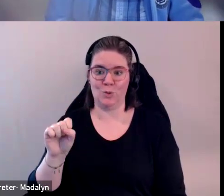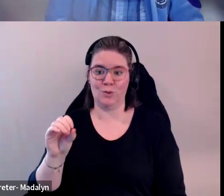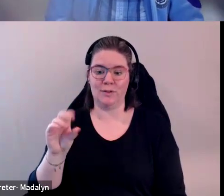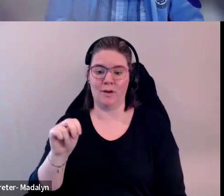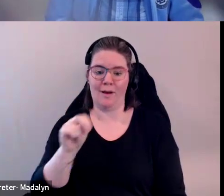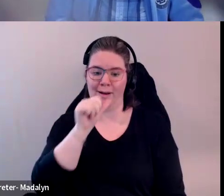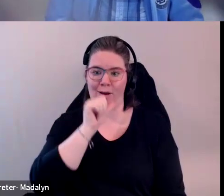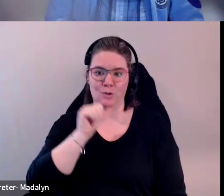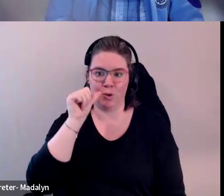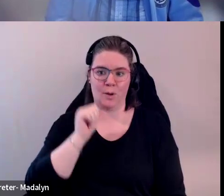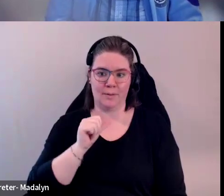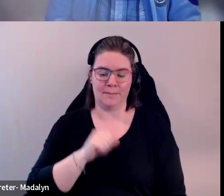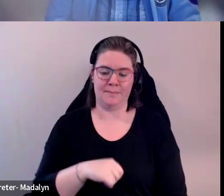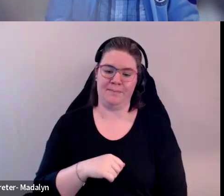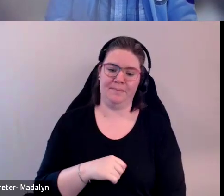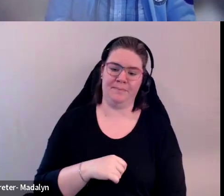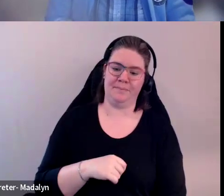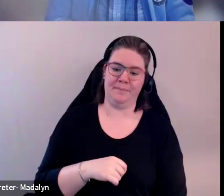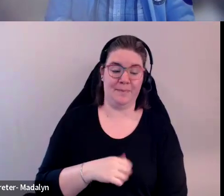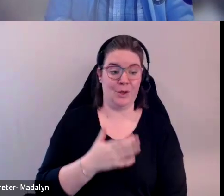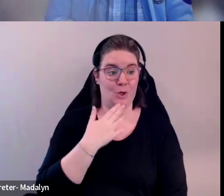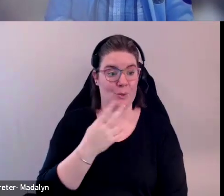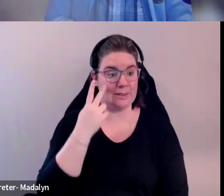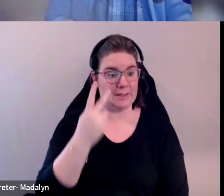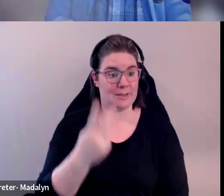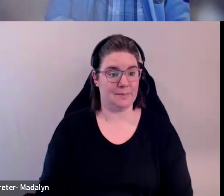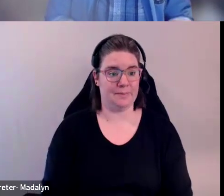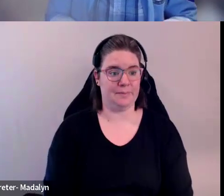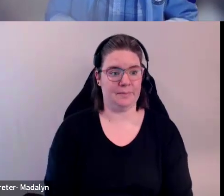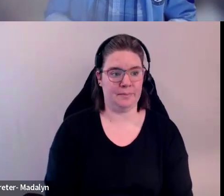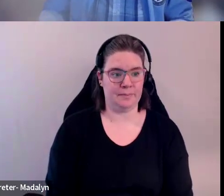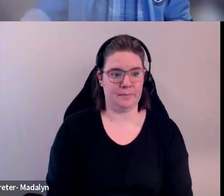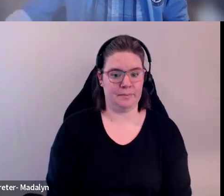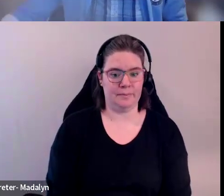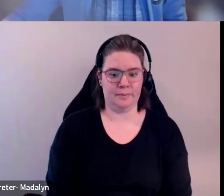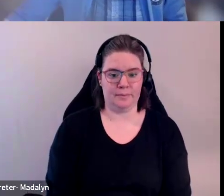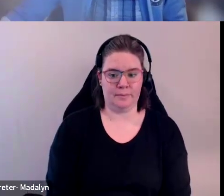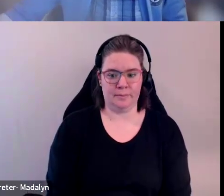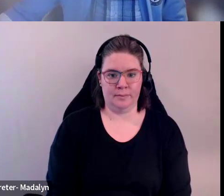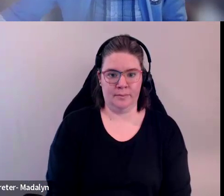Tom Olin: but good to see you again. And actually, actually.